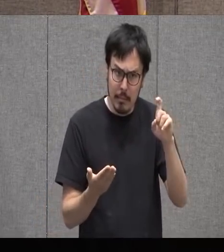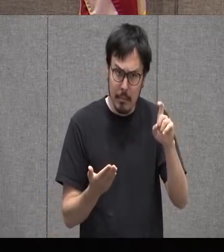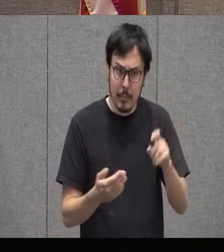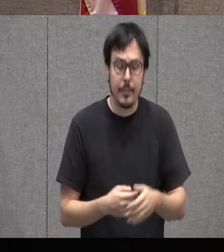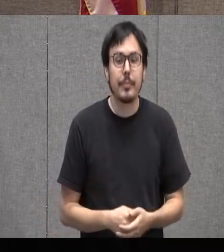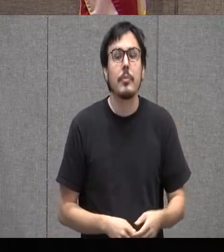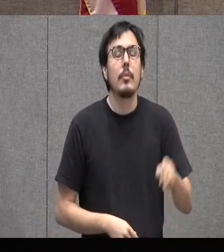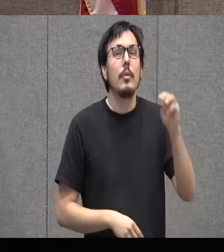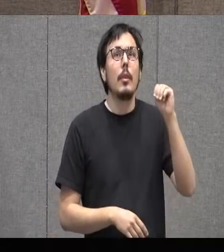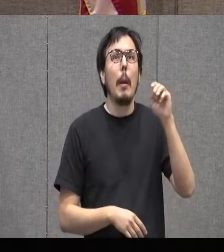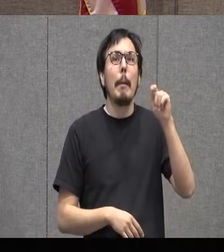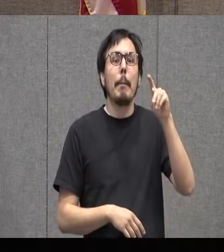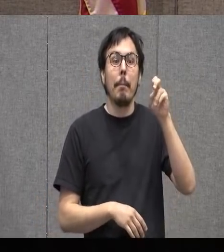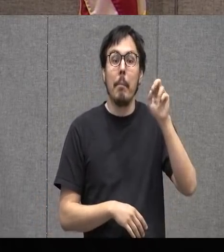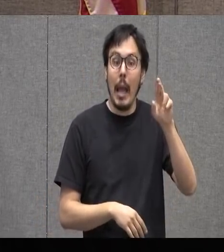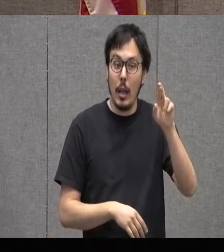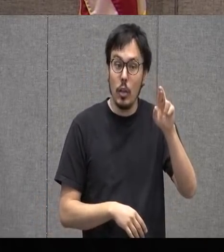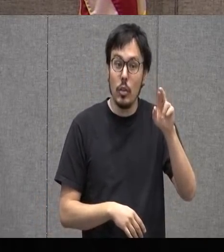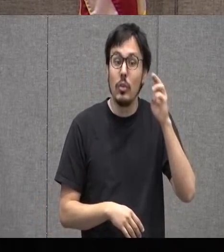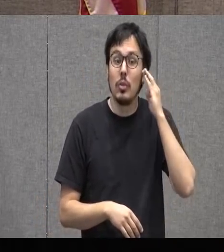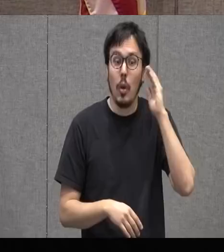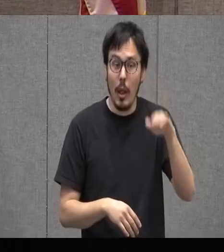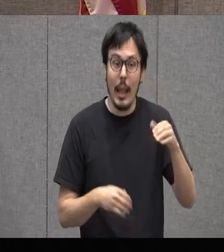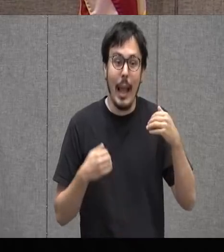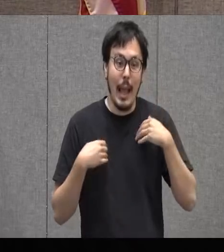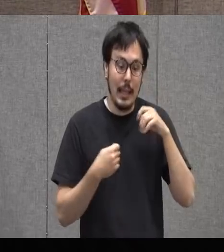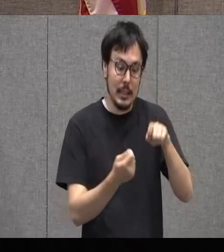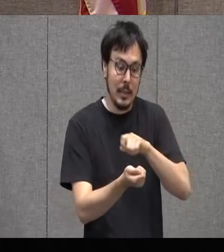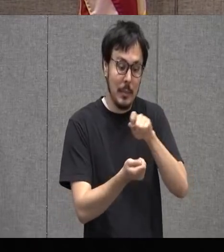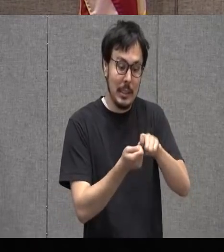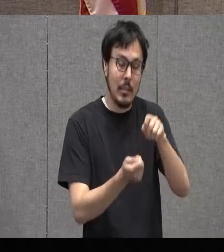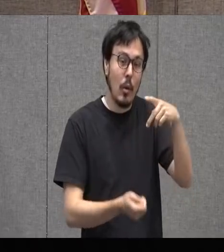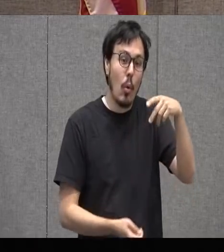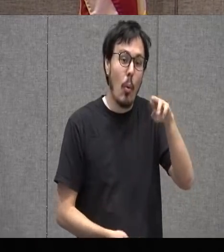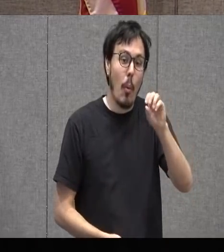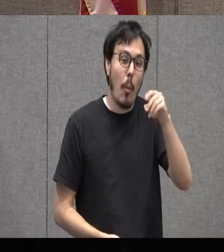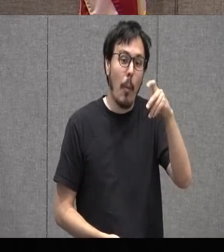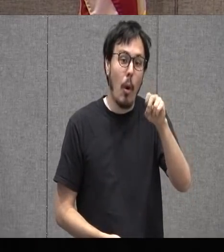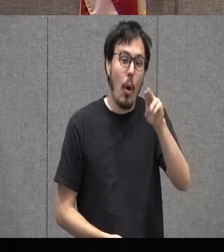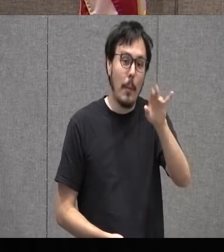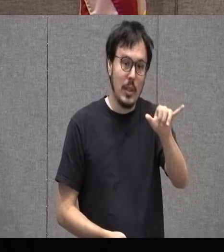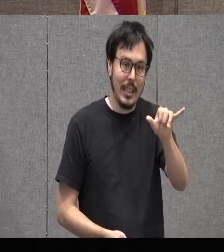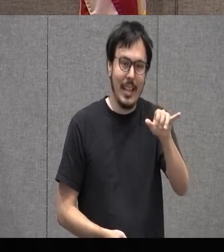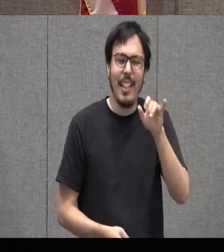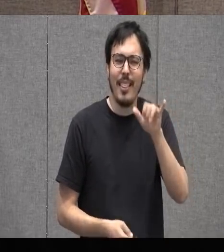And properties are the way we can describe or identify matter.